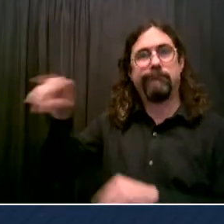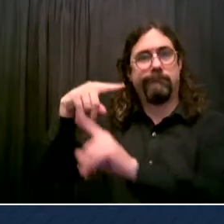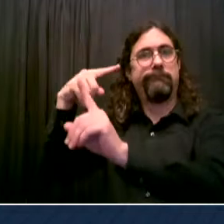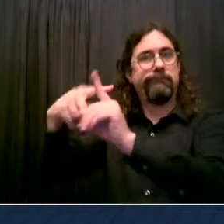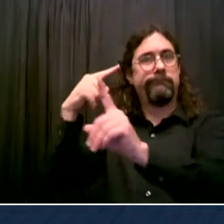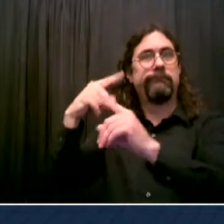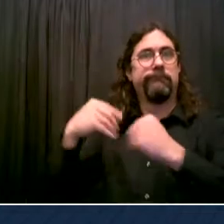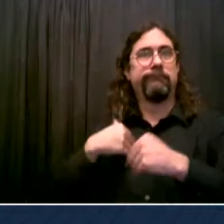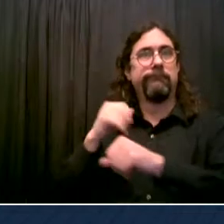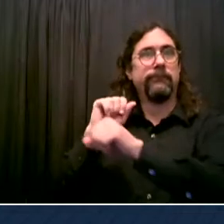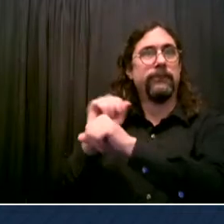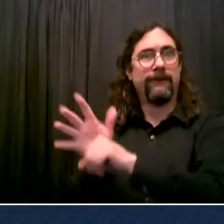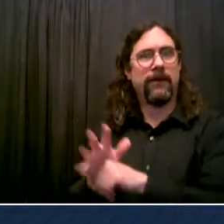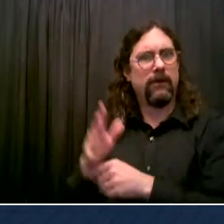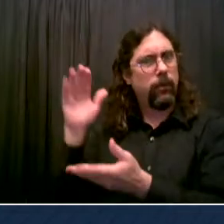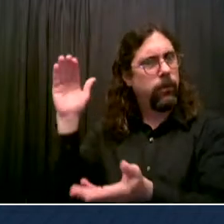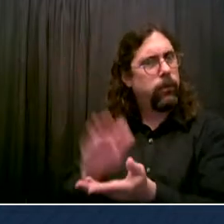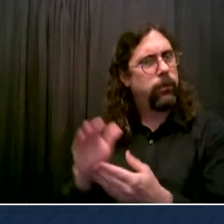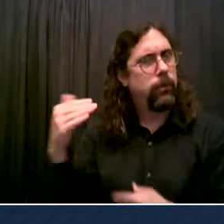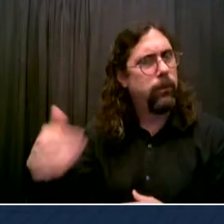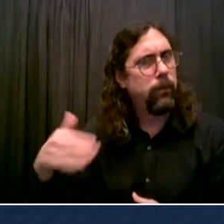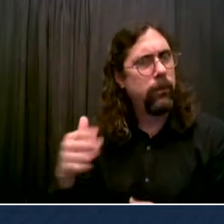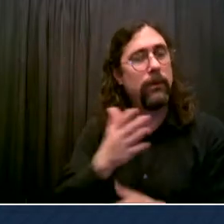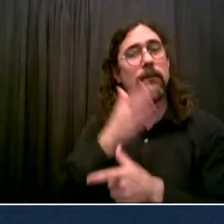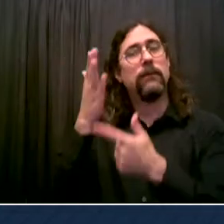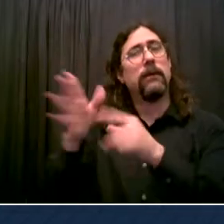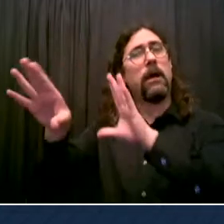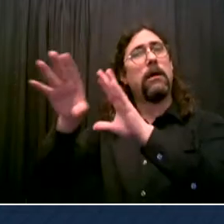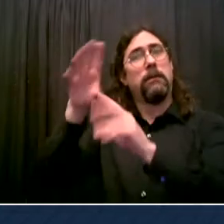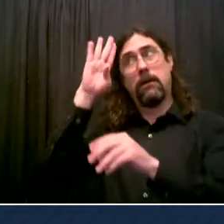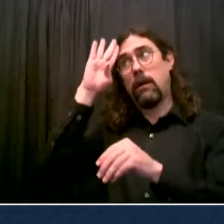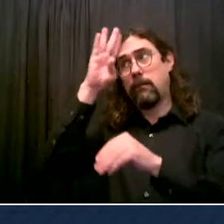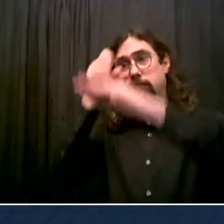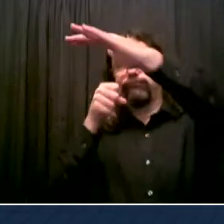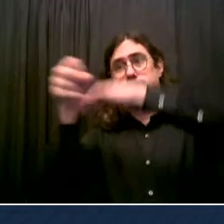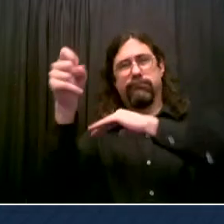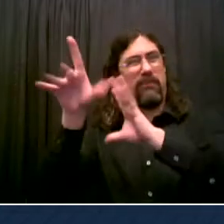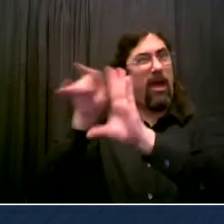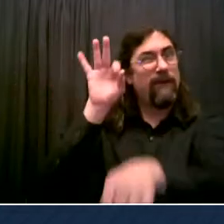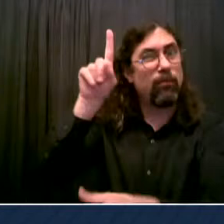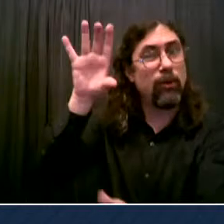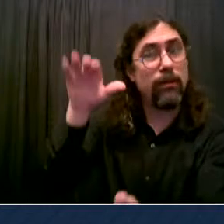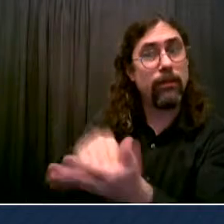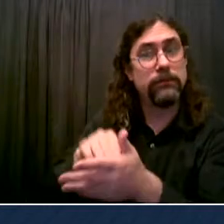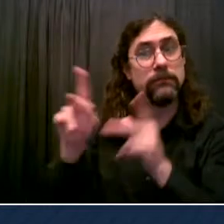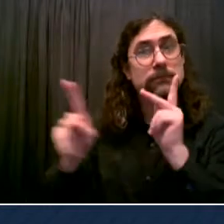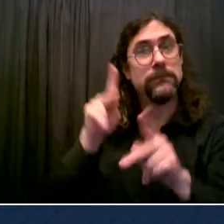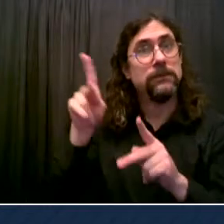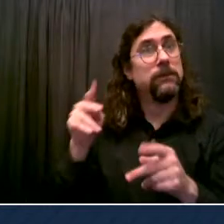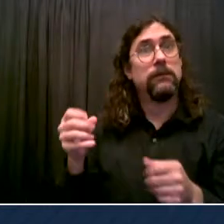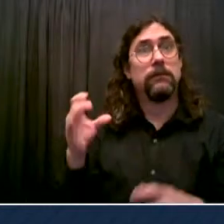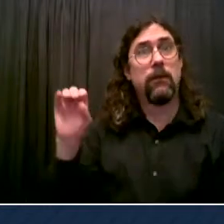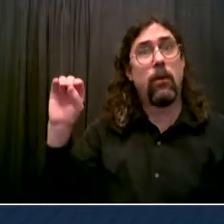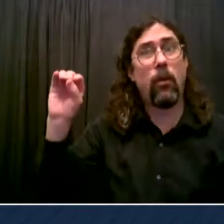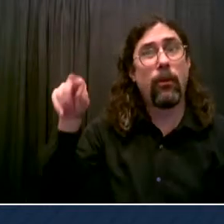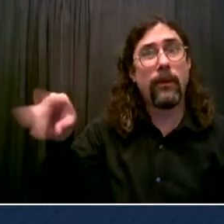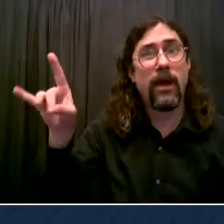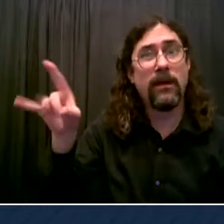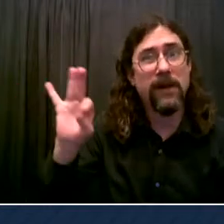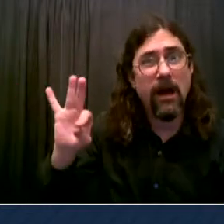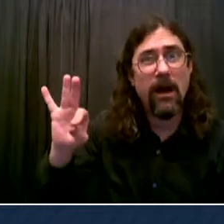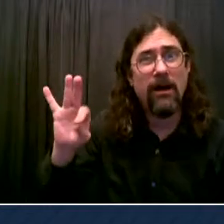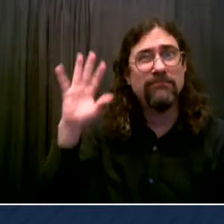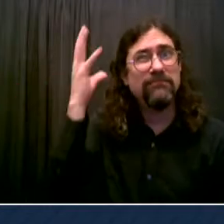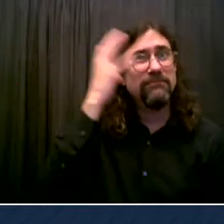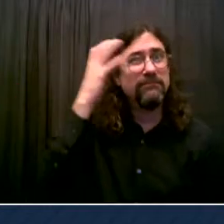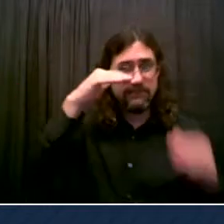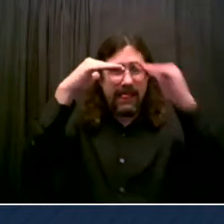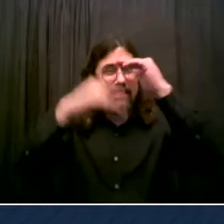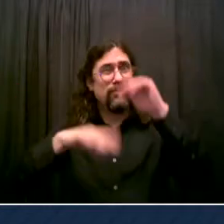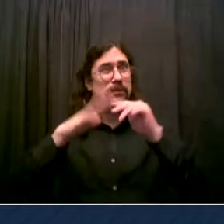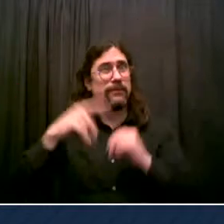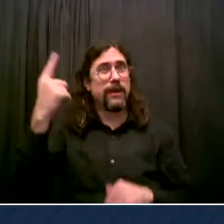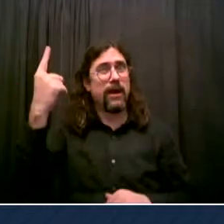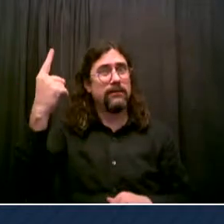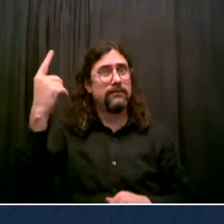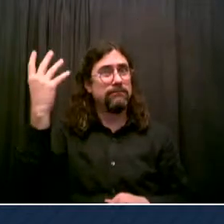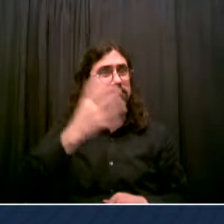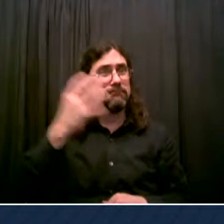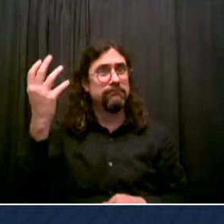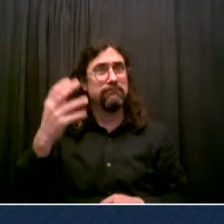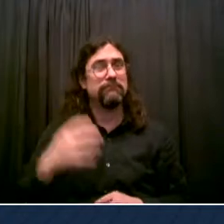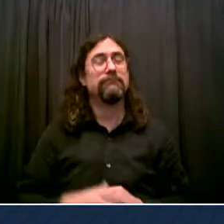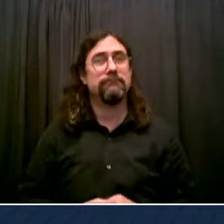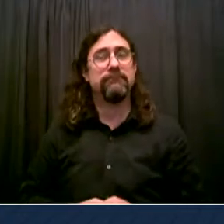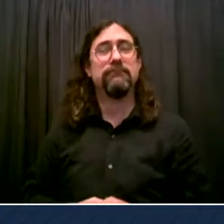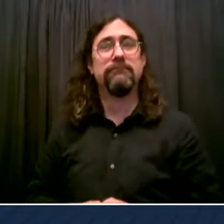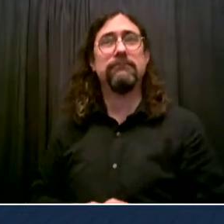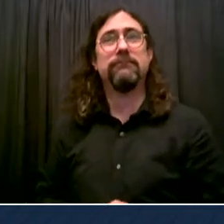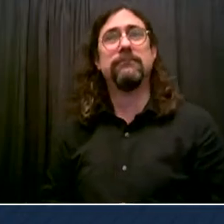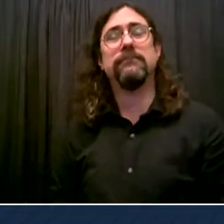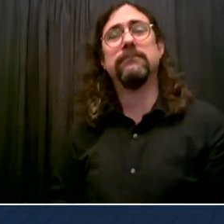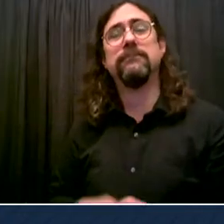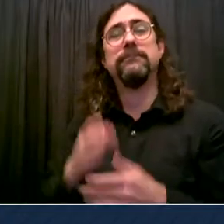90 PATIENTS WHICH IS 16.67%.